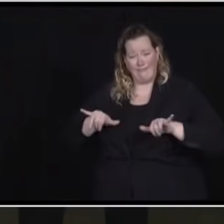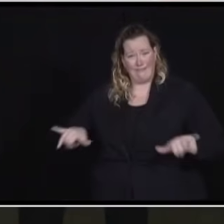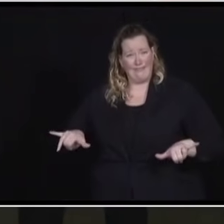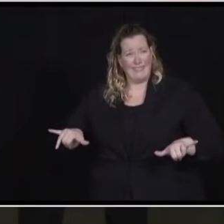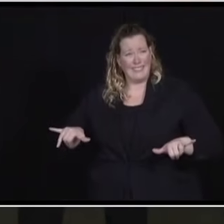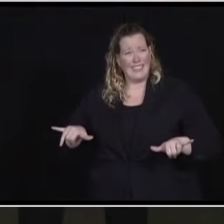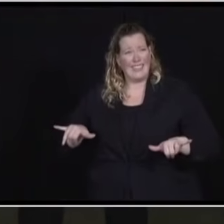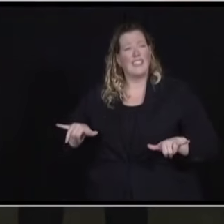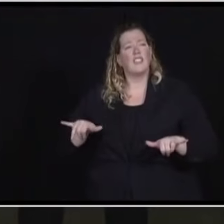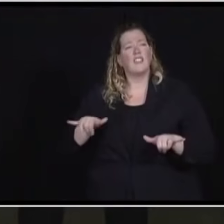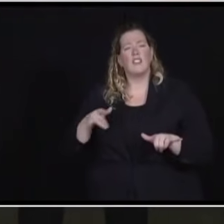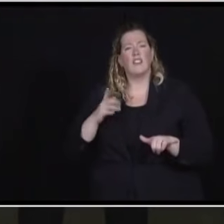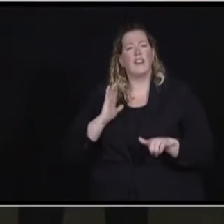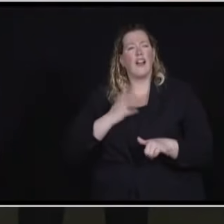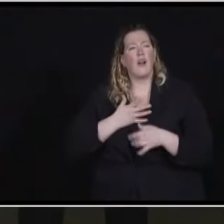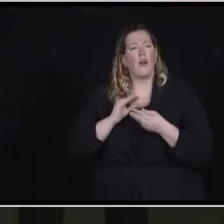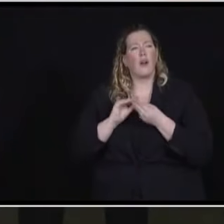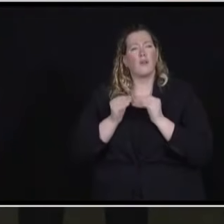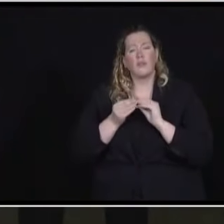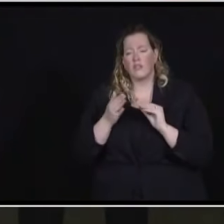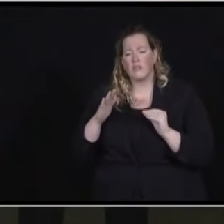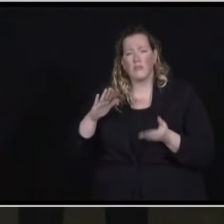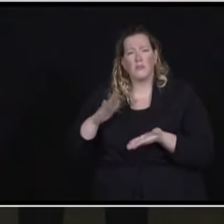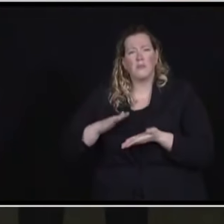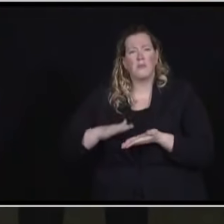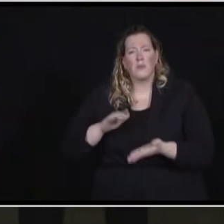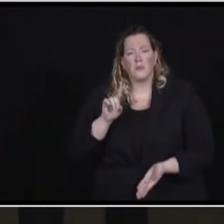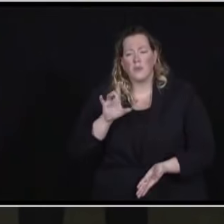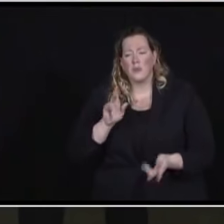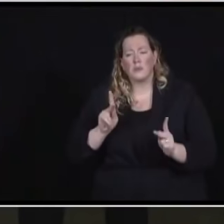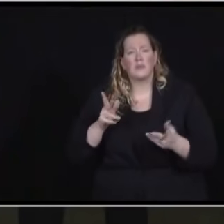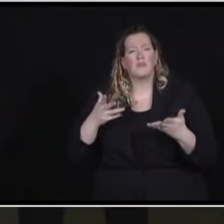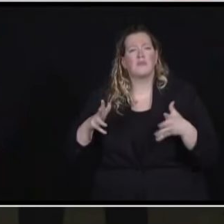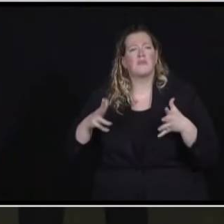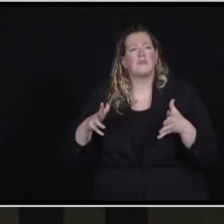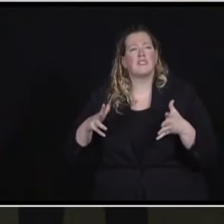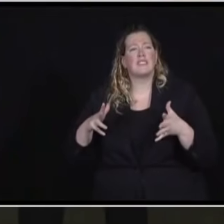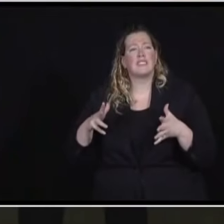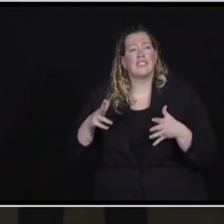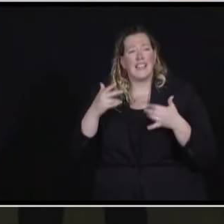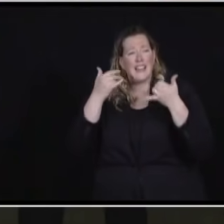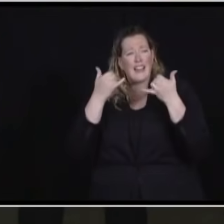protocols and guidelines, it could be a lot worse, and the proof is in the pudding,